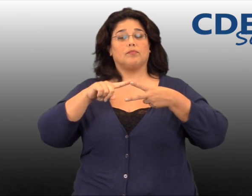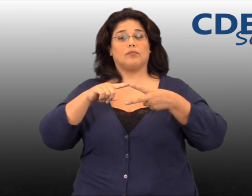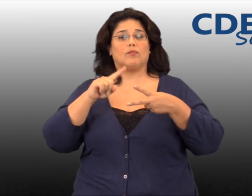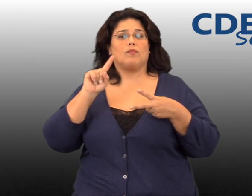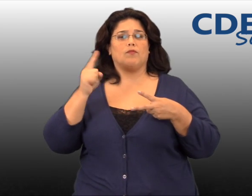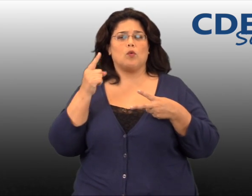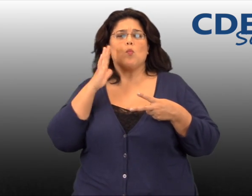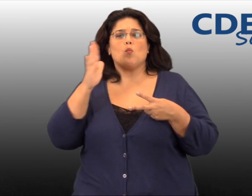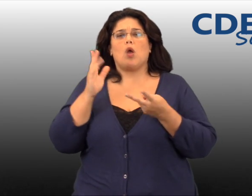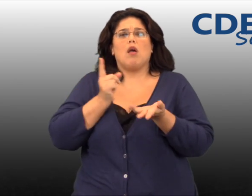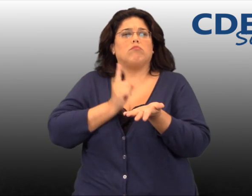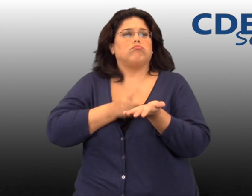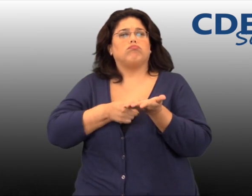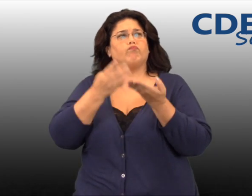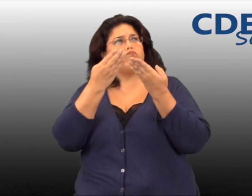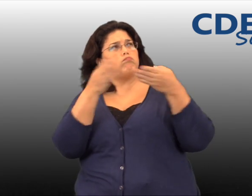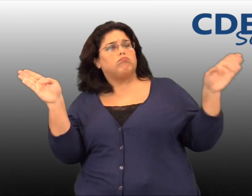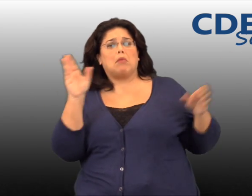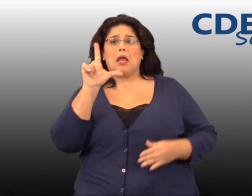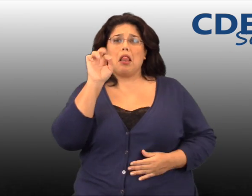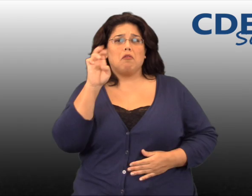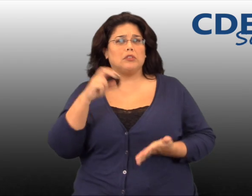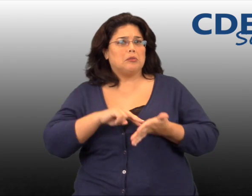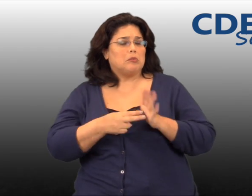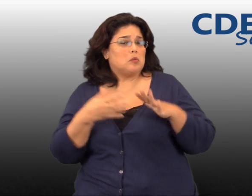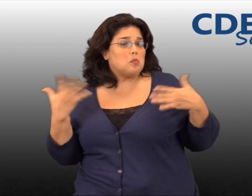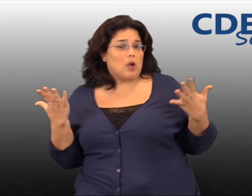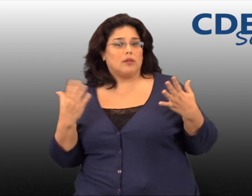First I am going to discuss the concept of